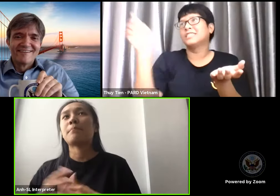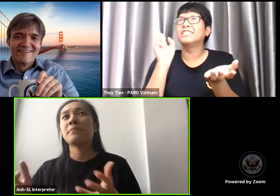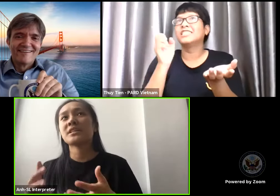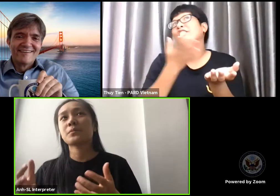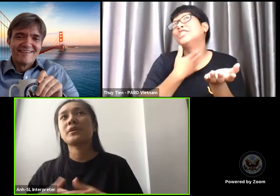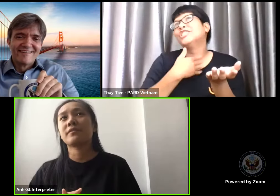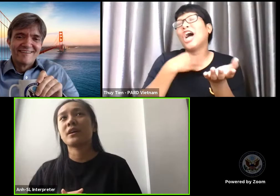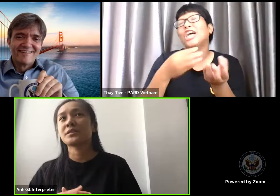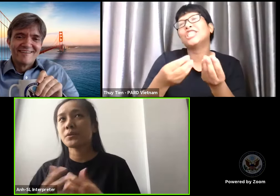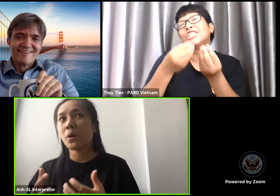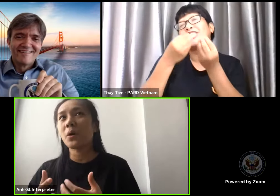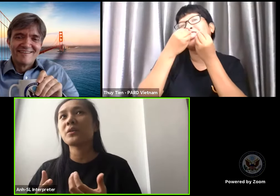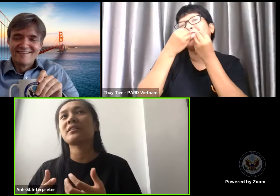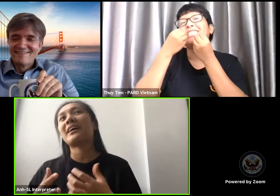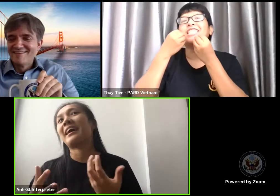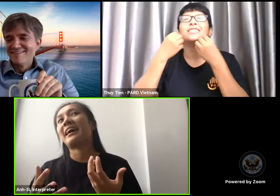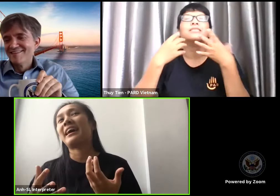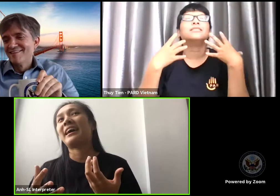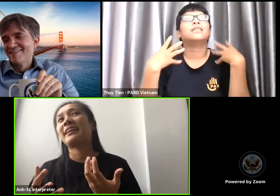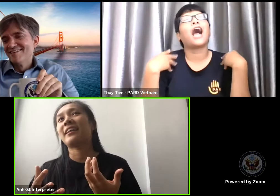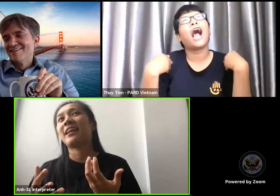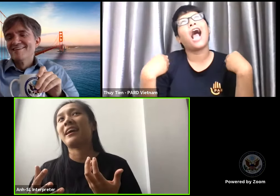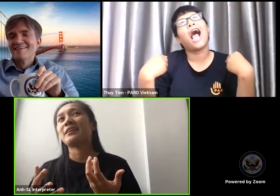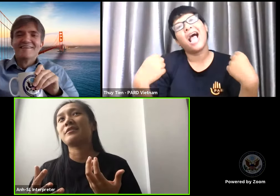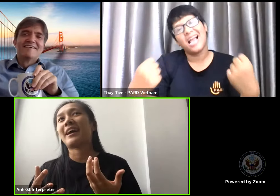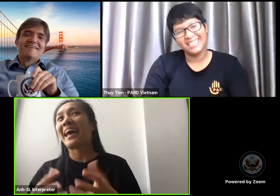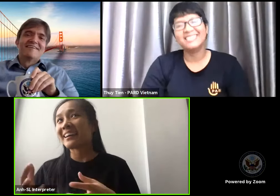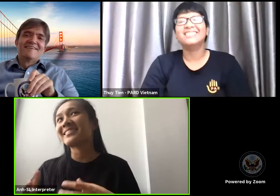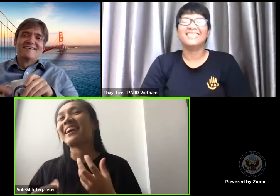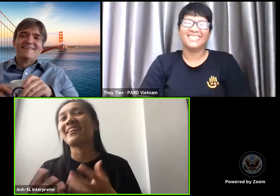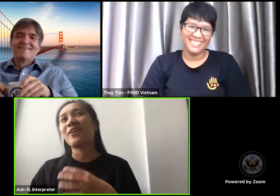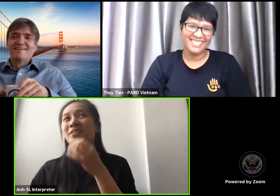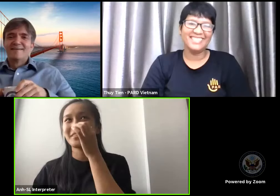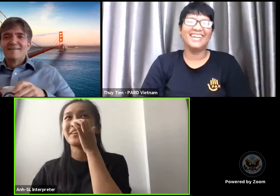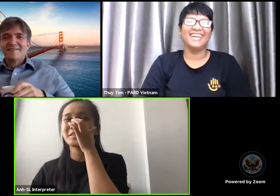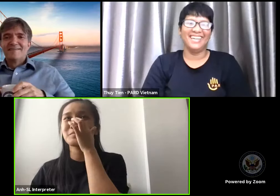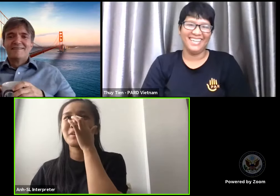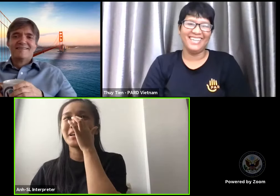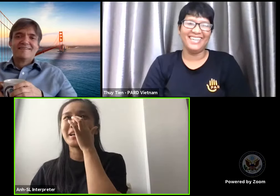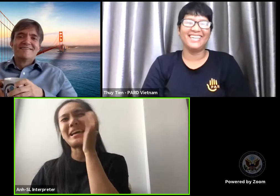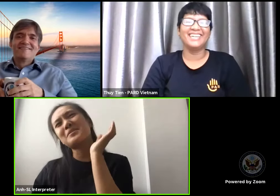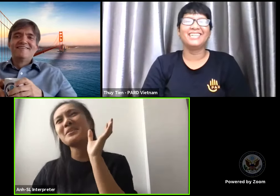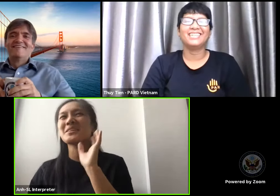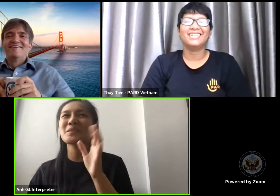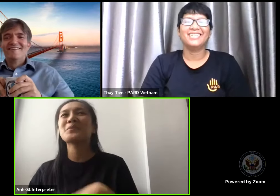and mix with a salt, and like eggs, and other things, but actually it's not